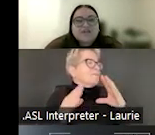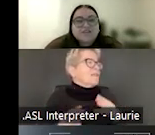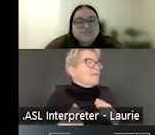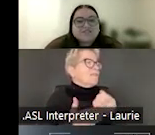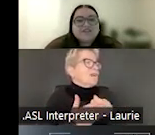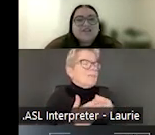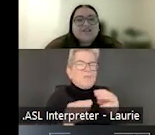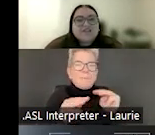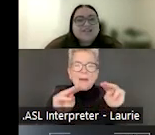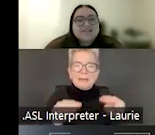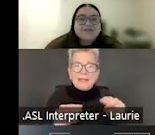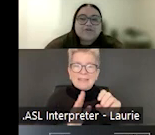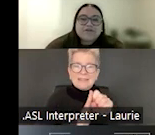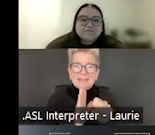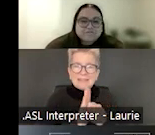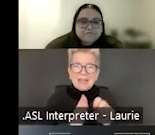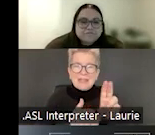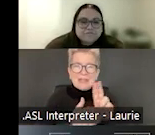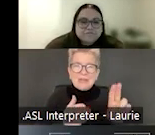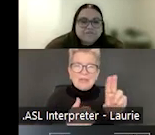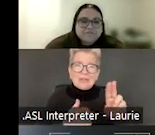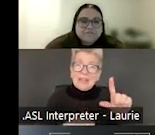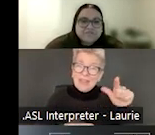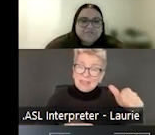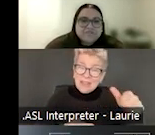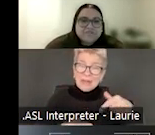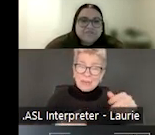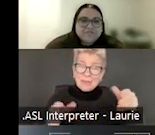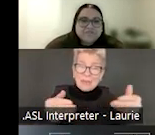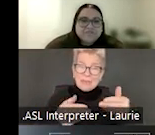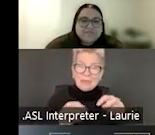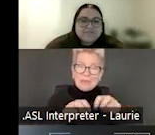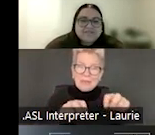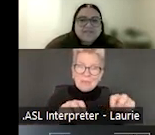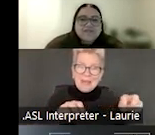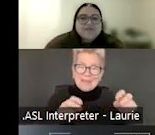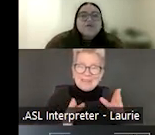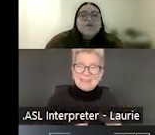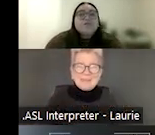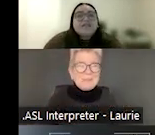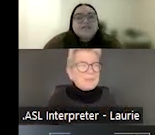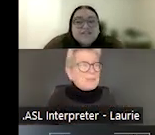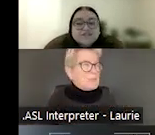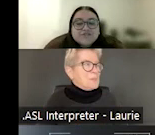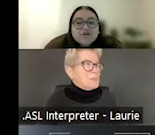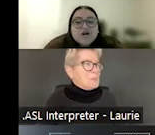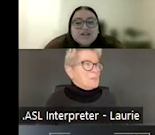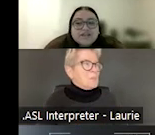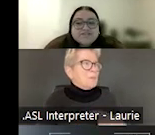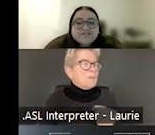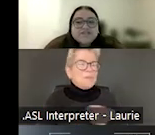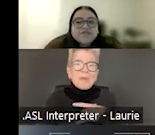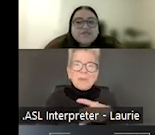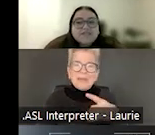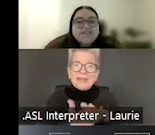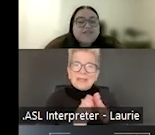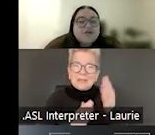panelists later on. We'd like to get to know our audience so that we can tailor